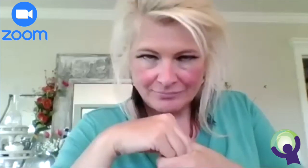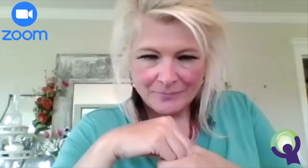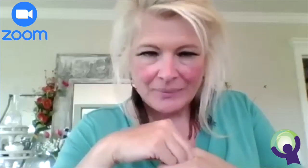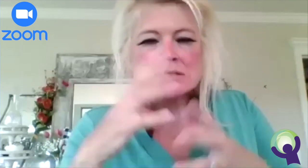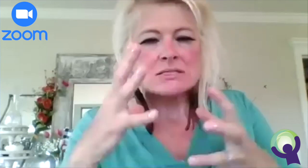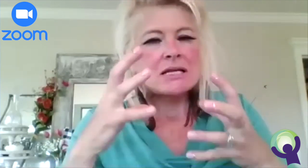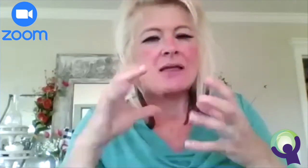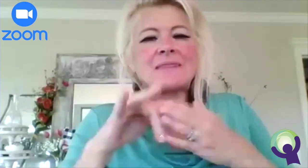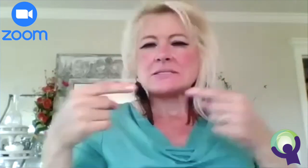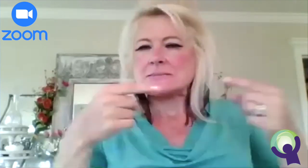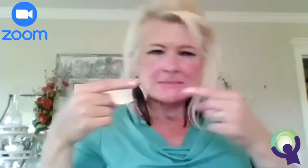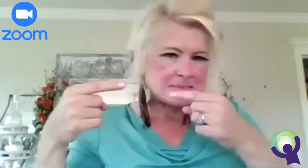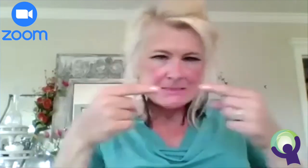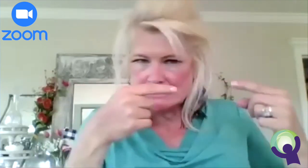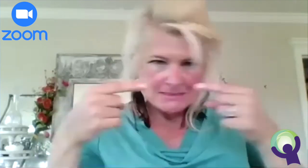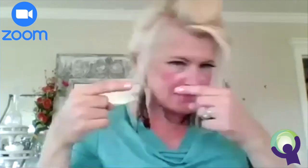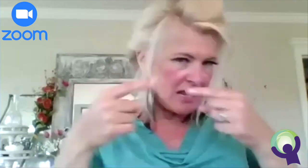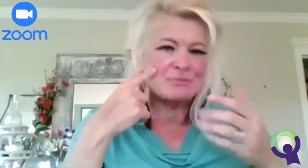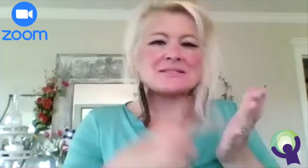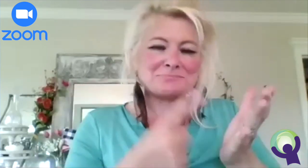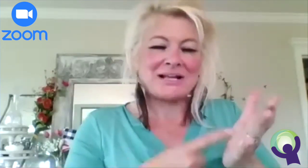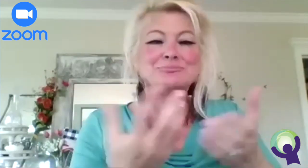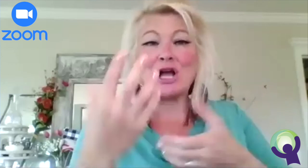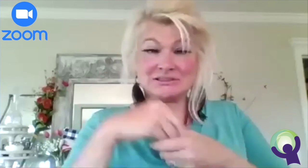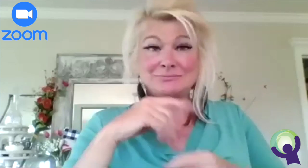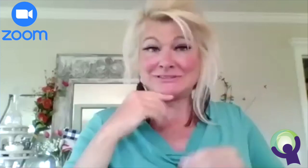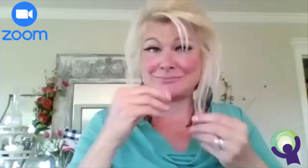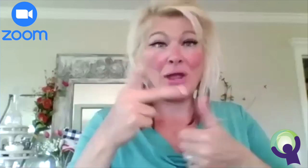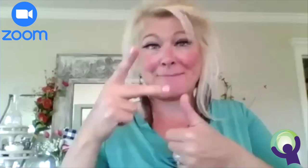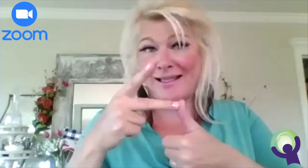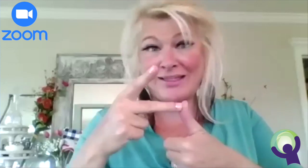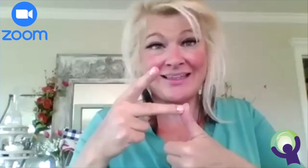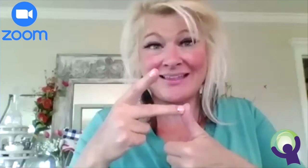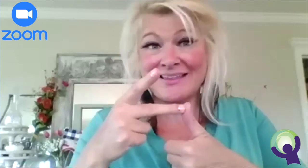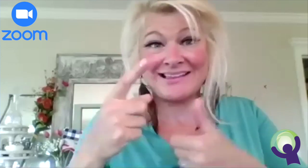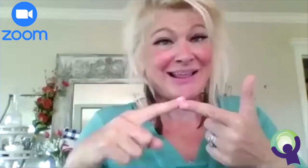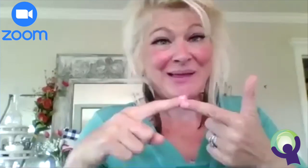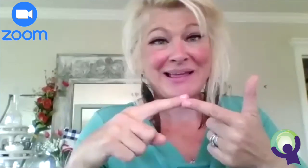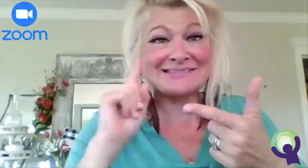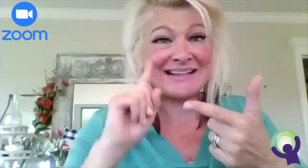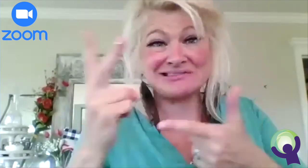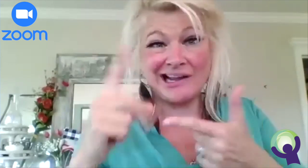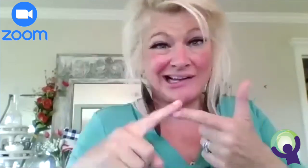I'm sorry, which one is the primary and what is the secondary sometimes it is a strong struggle sometimes.